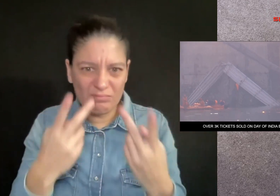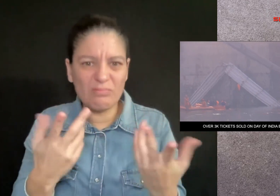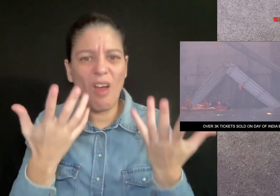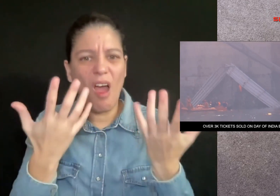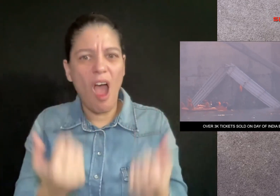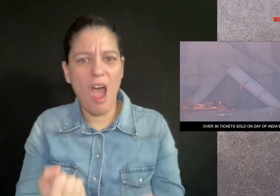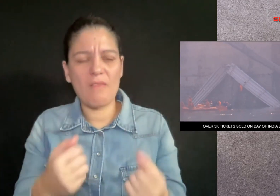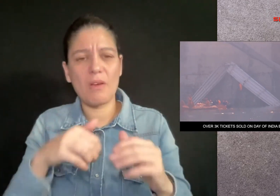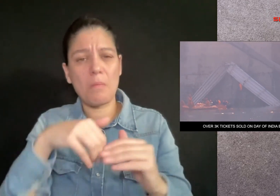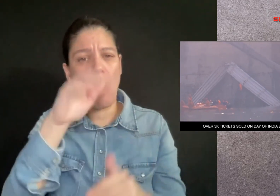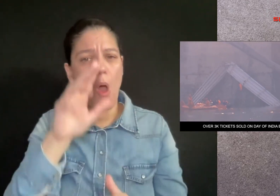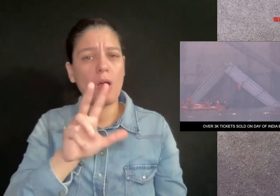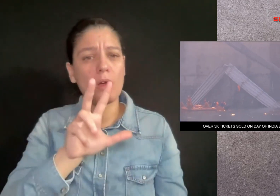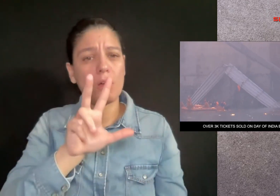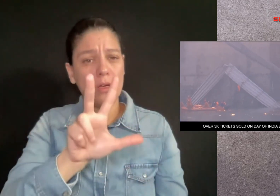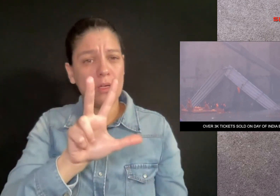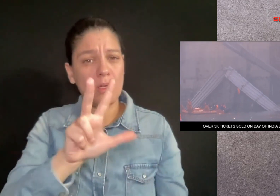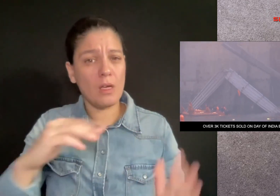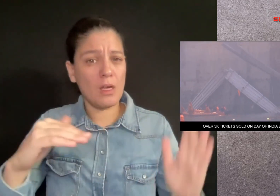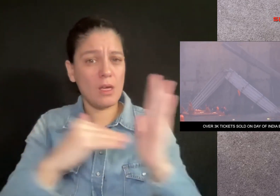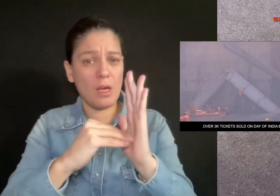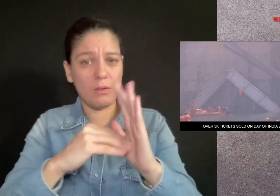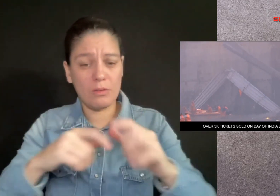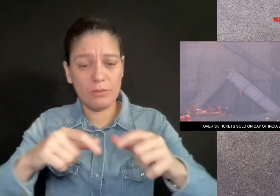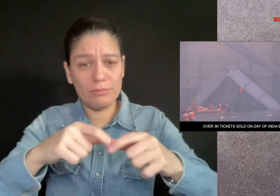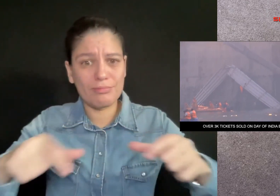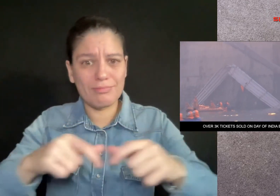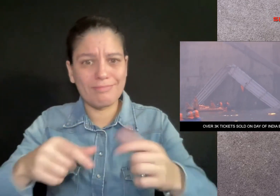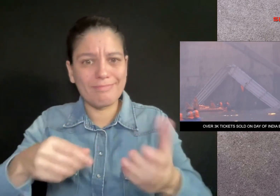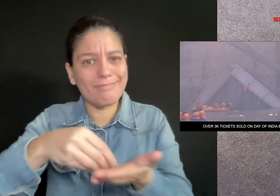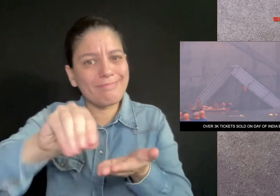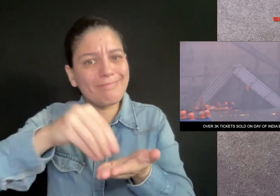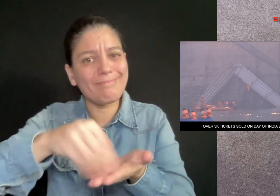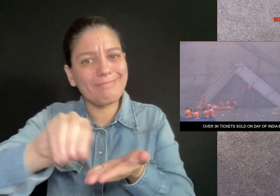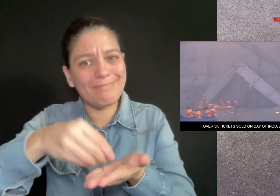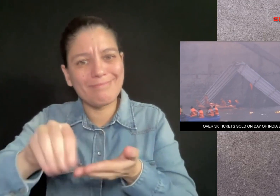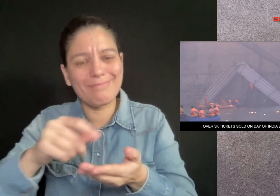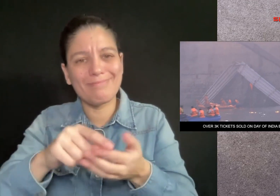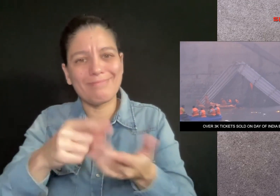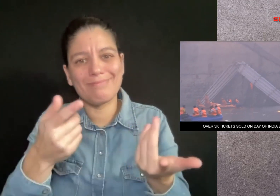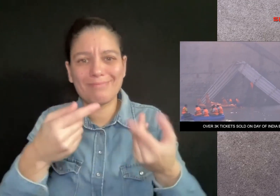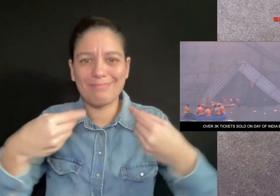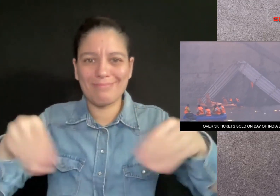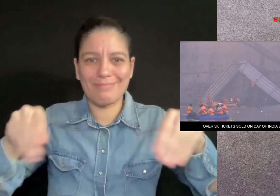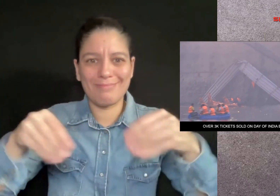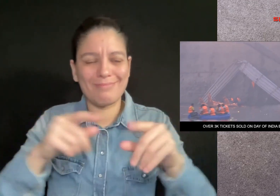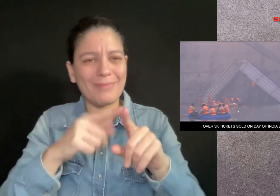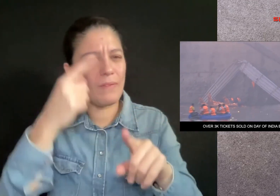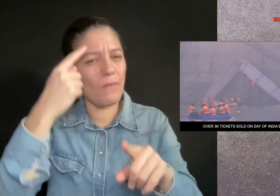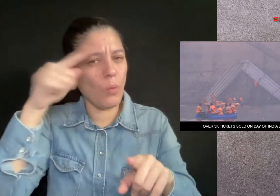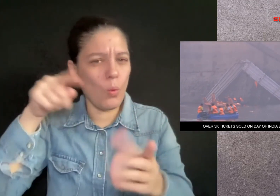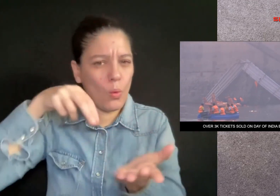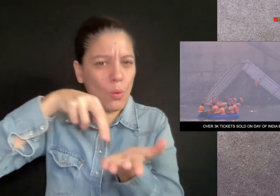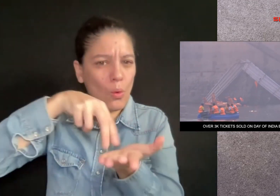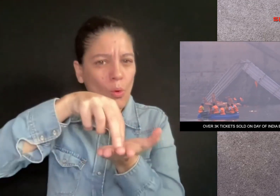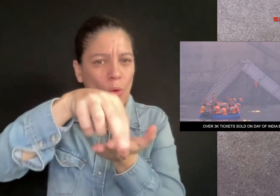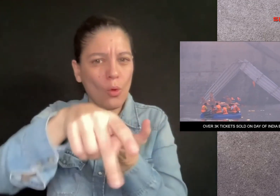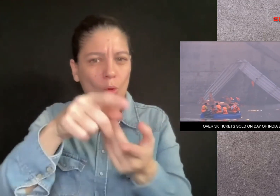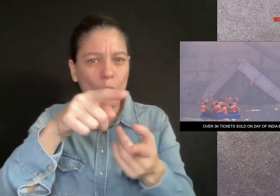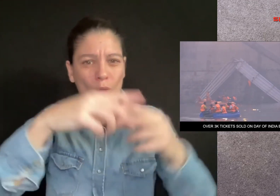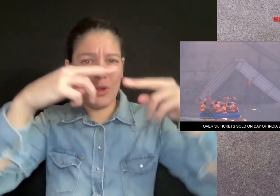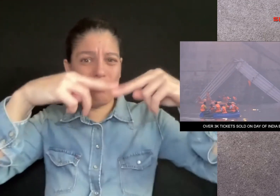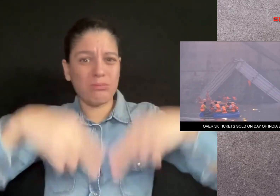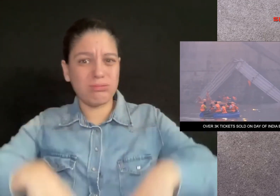now an investigation has revealed over 3000 tickets were sold on the day of the deadly